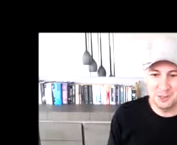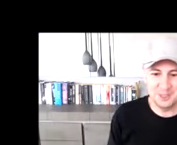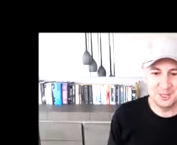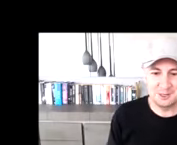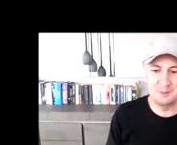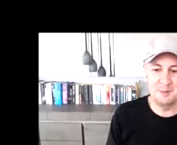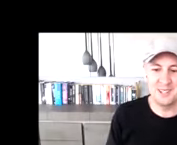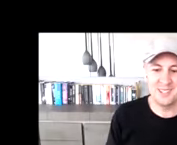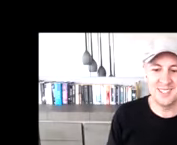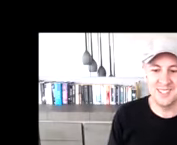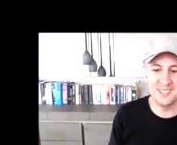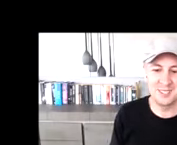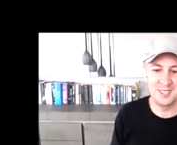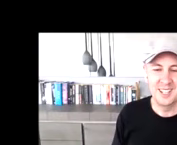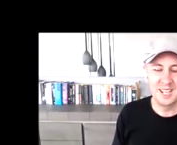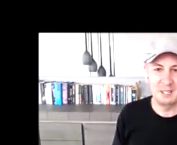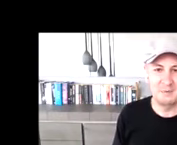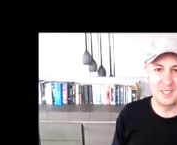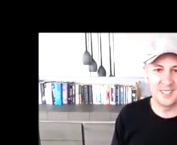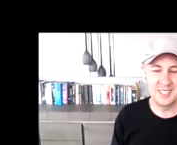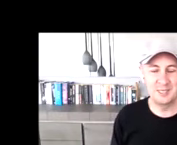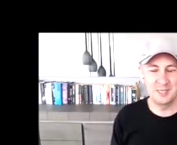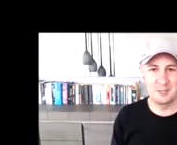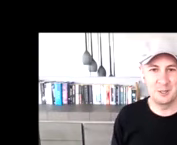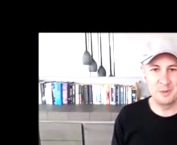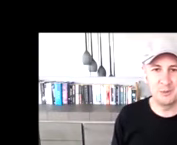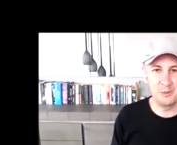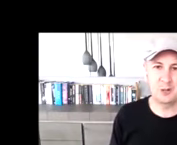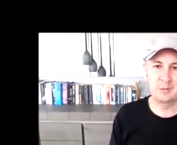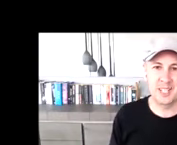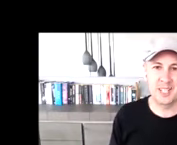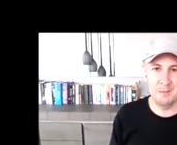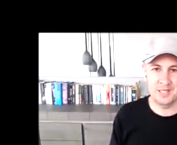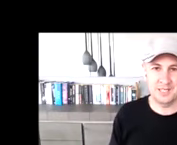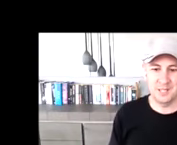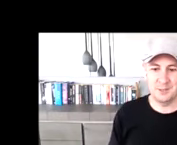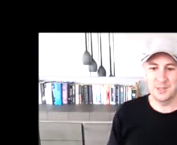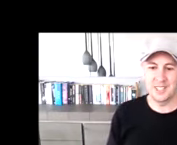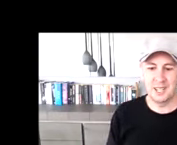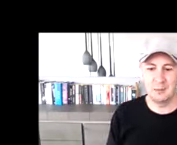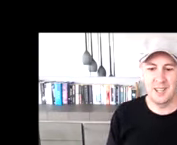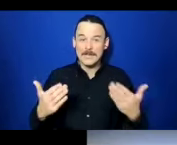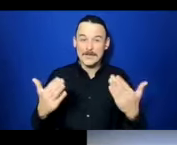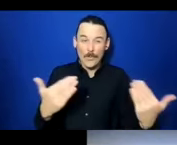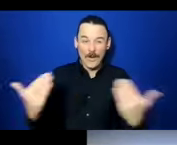doctors from amongst us. So I’d like you to join me in welcoming our panelists for today. We have